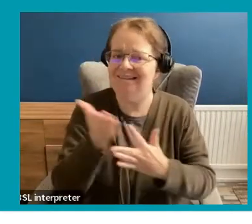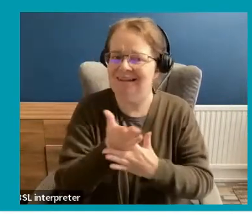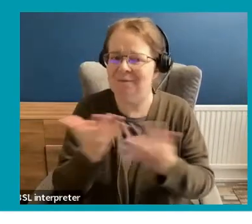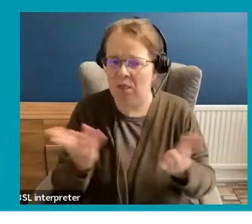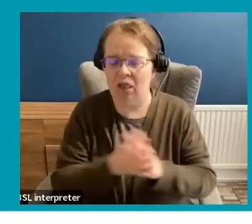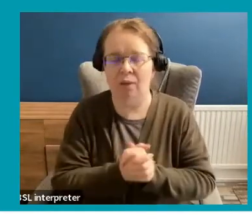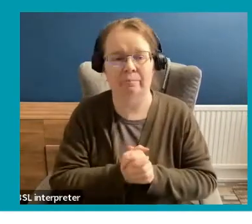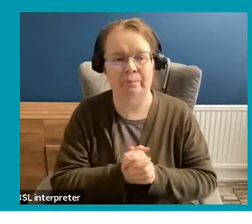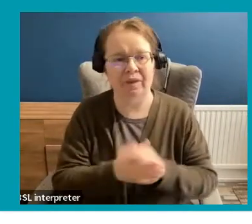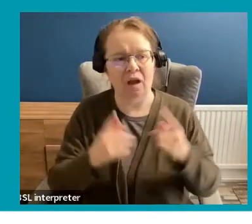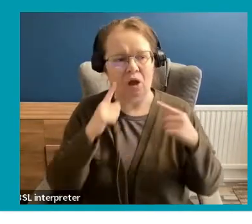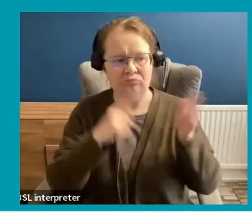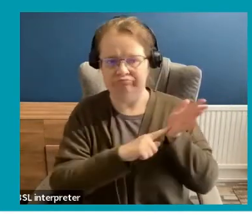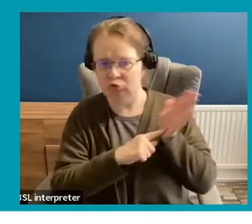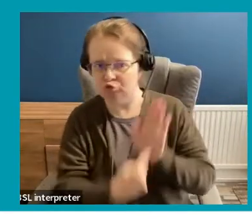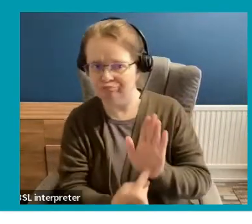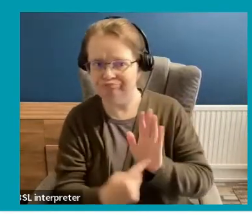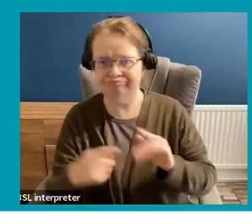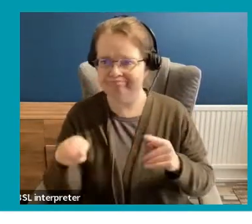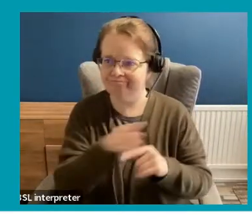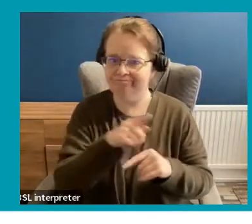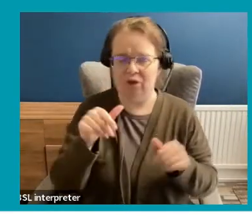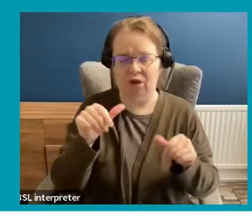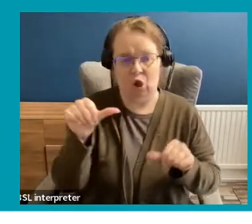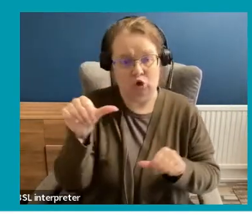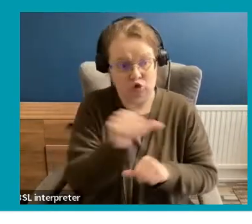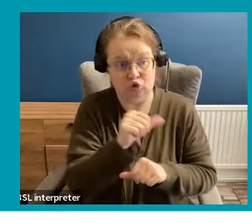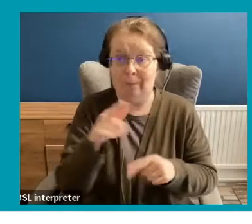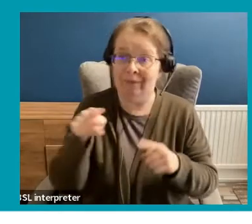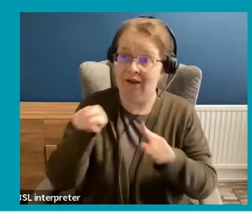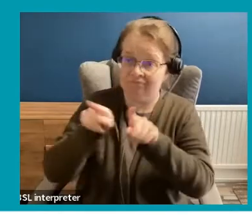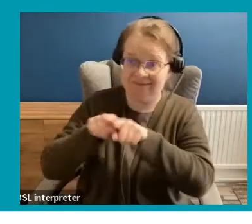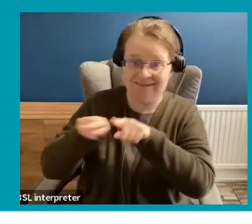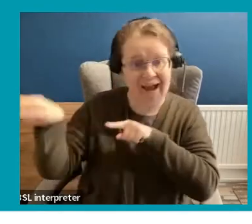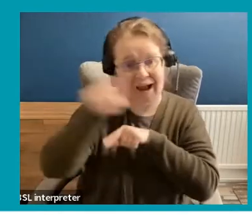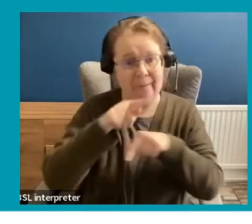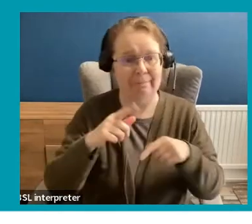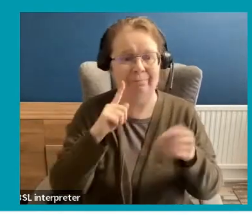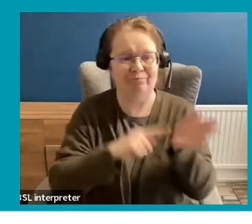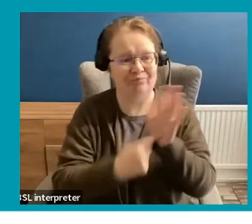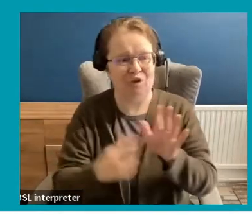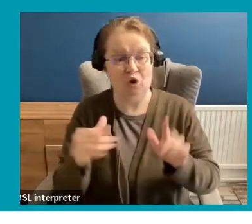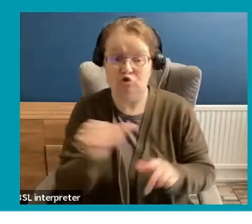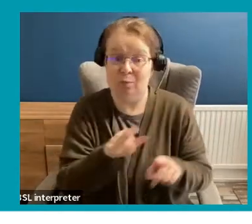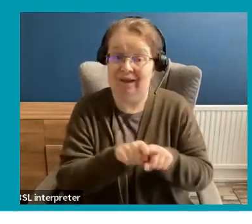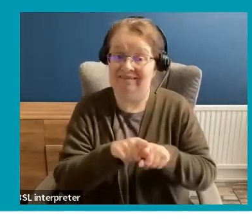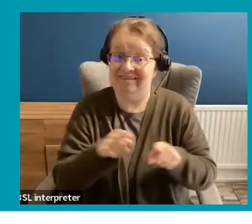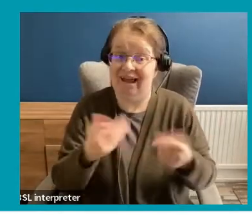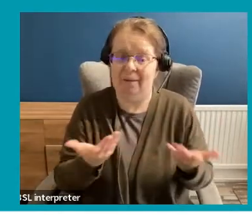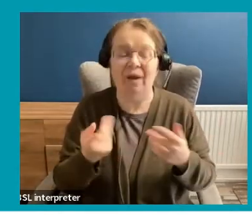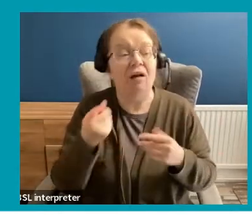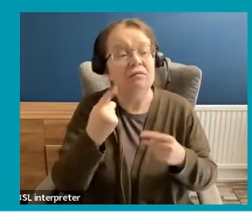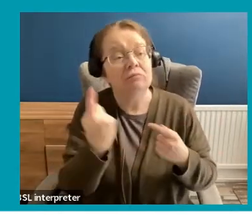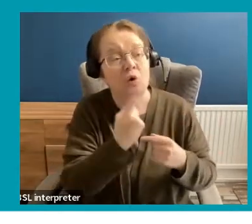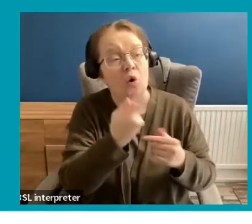It showcases outtakes perhaps could be done also it means that if people have additional requirements for a